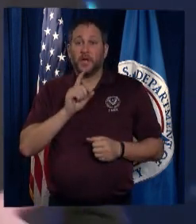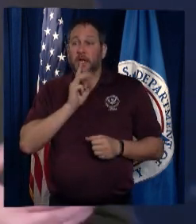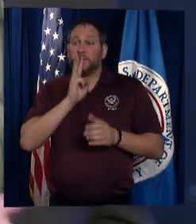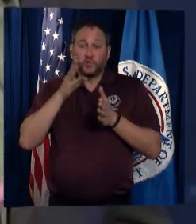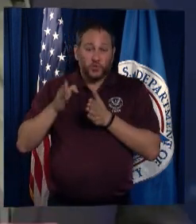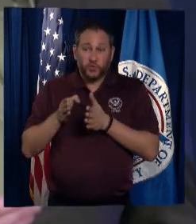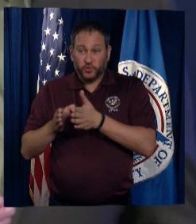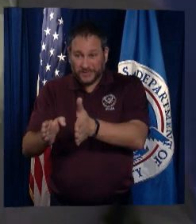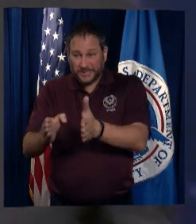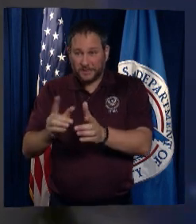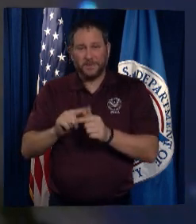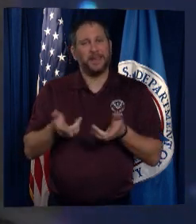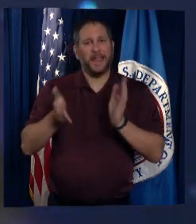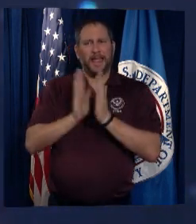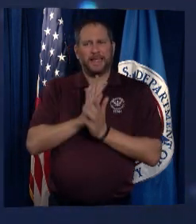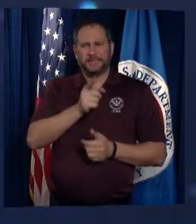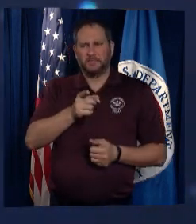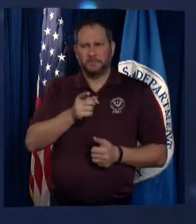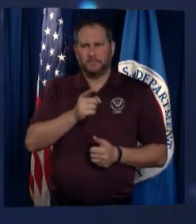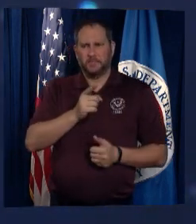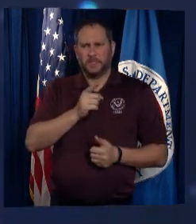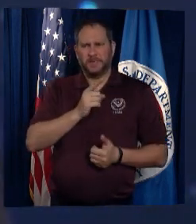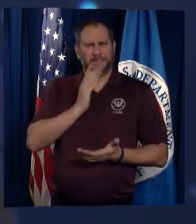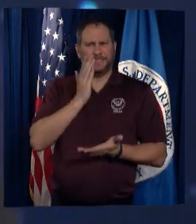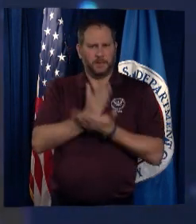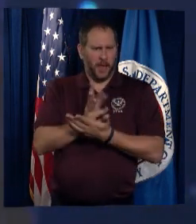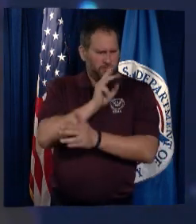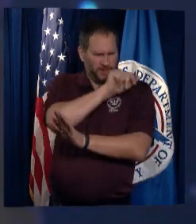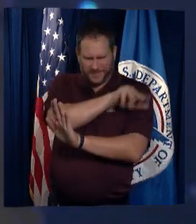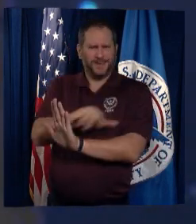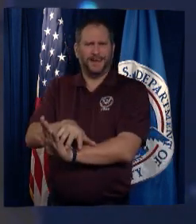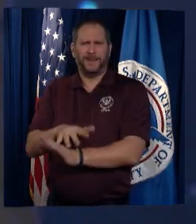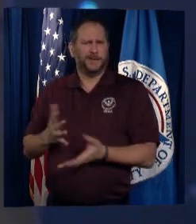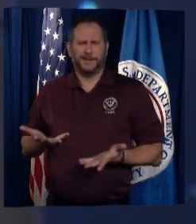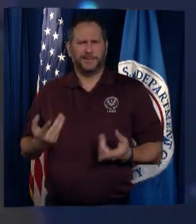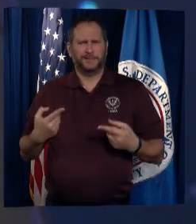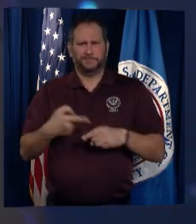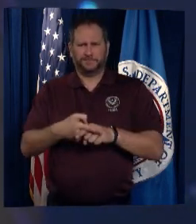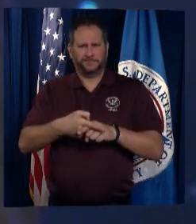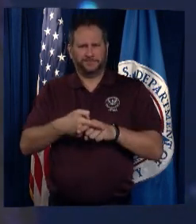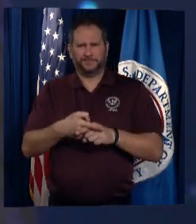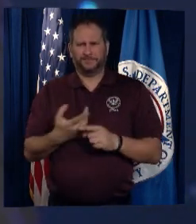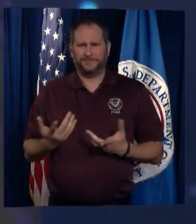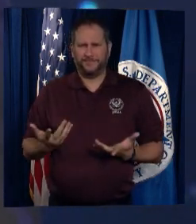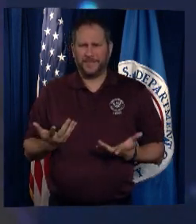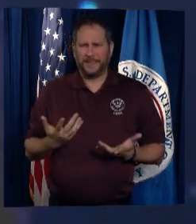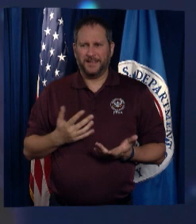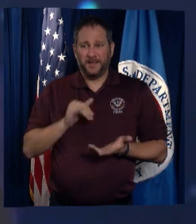community and their natural human desire to help a neighbor. Turning them away can